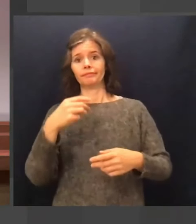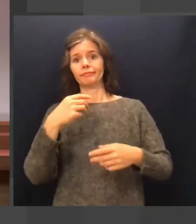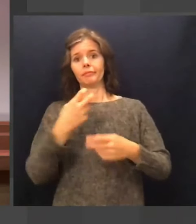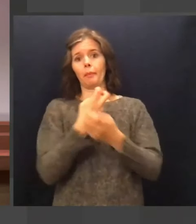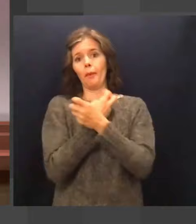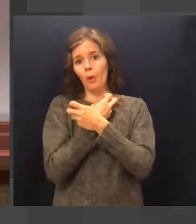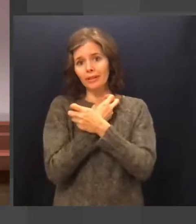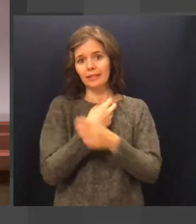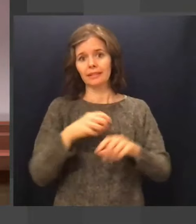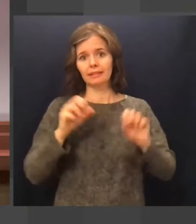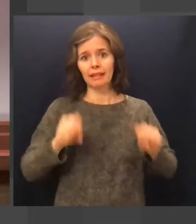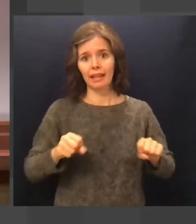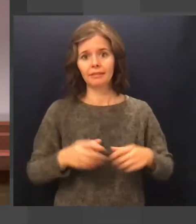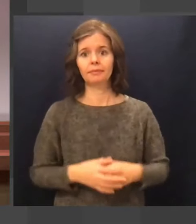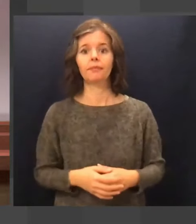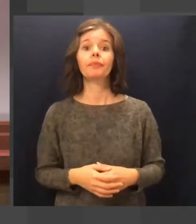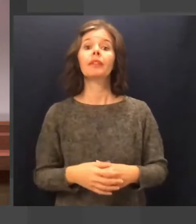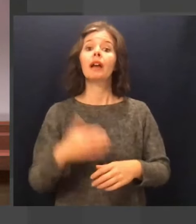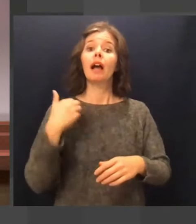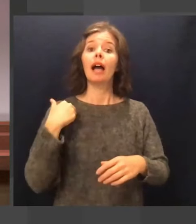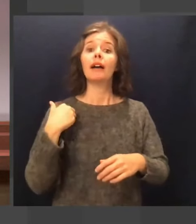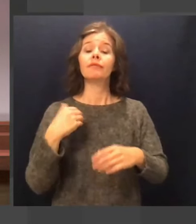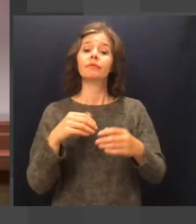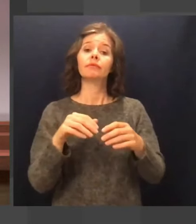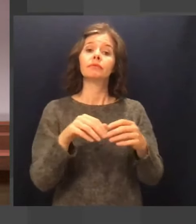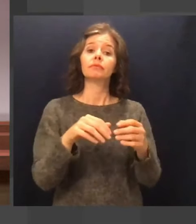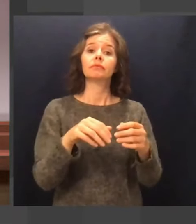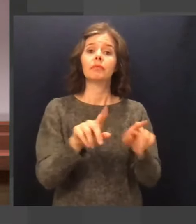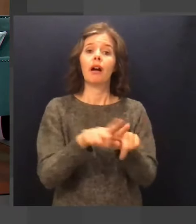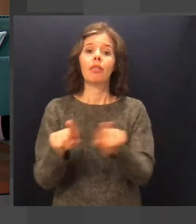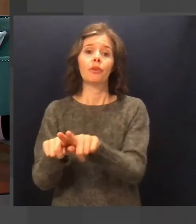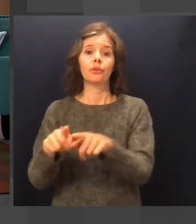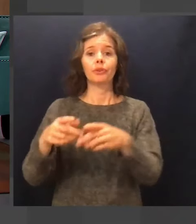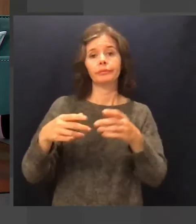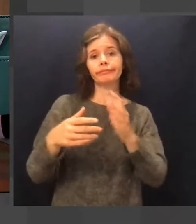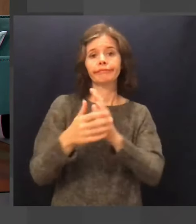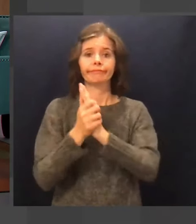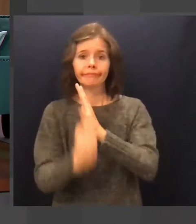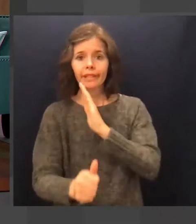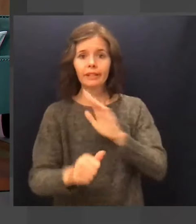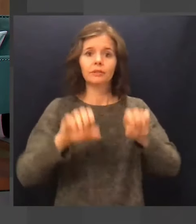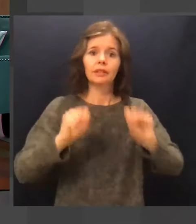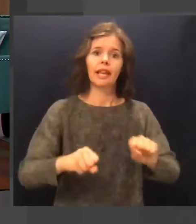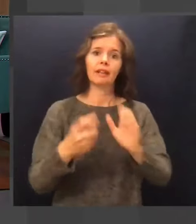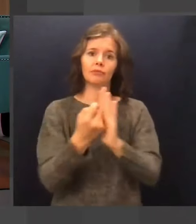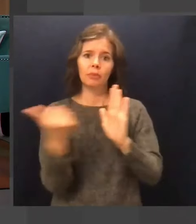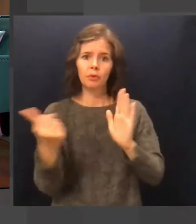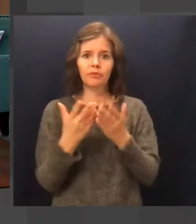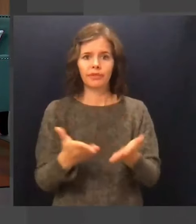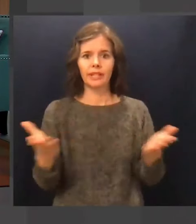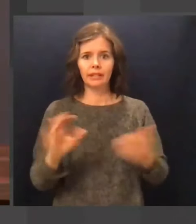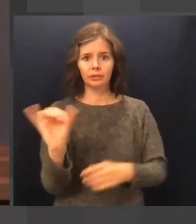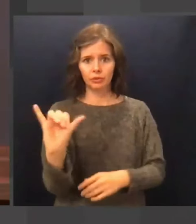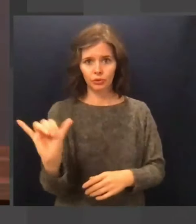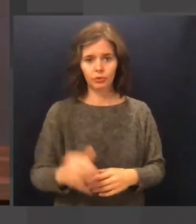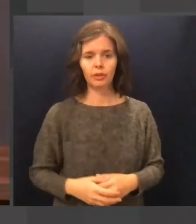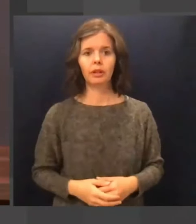SO UNLIKE A BUCKET OF MILK THAT REMOVES ALL MOB EFFECTS YOU CAN MAKE THINGS THAT REMOVE VERY